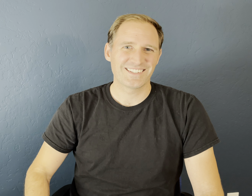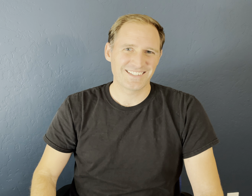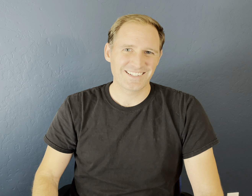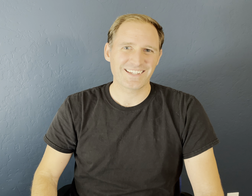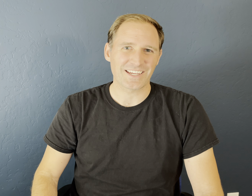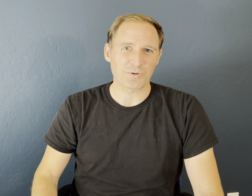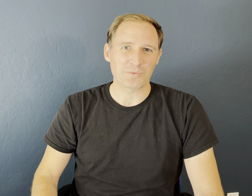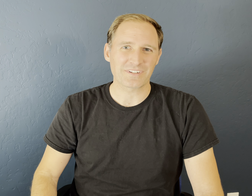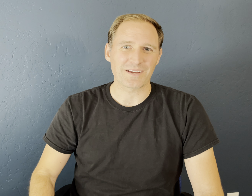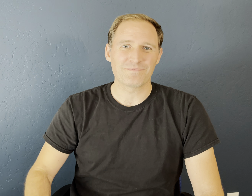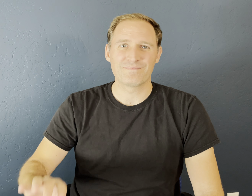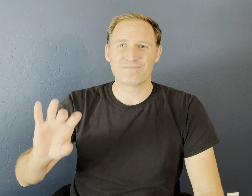And one more time.